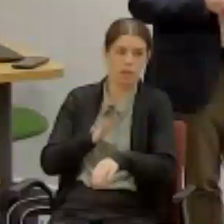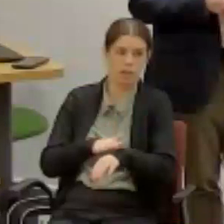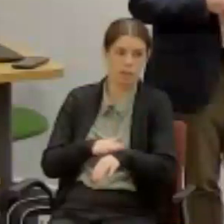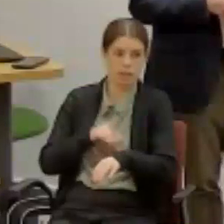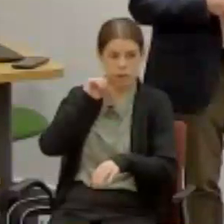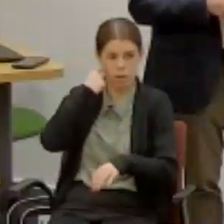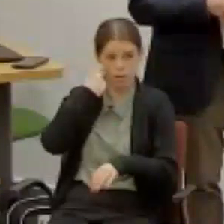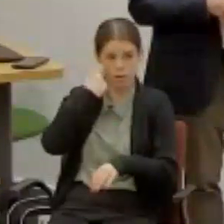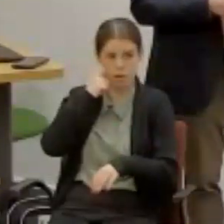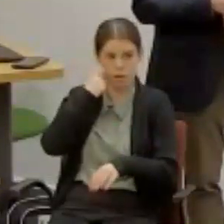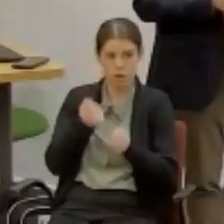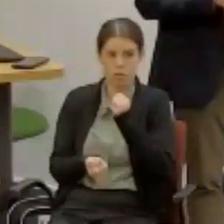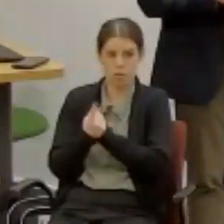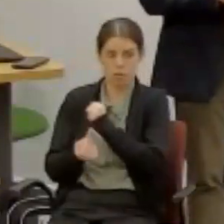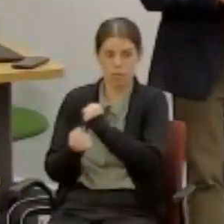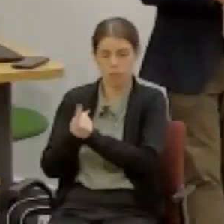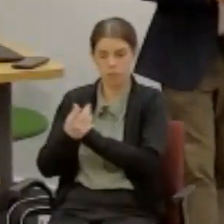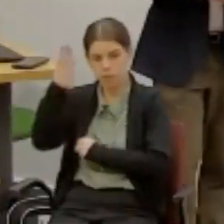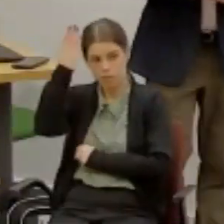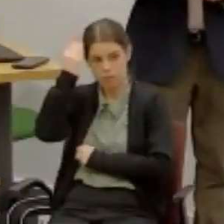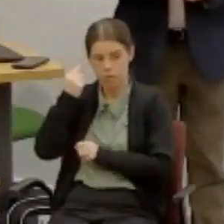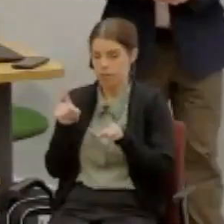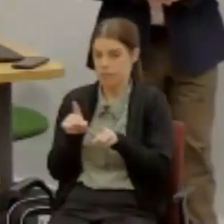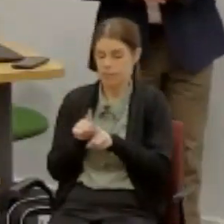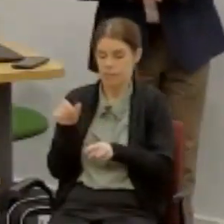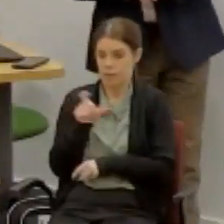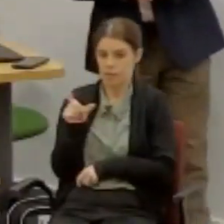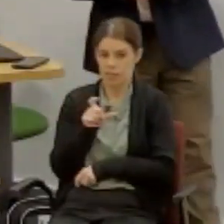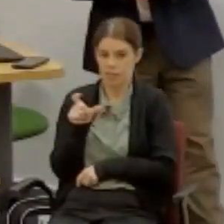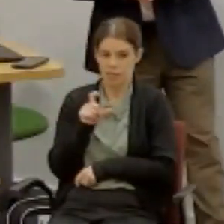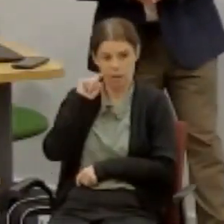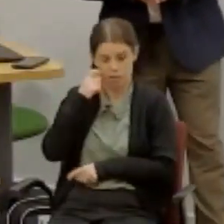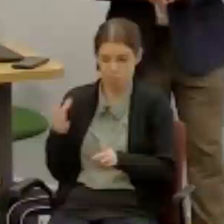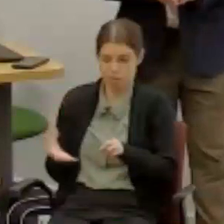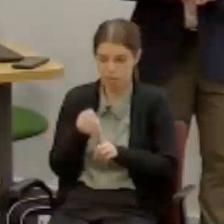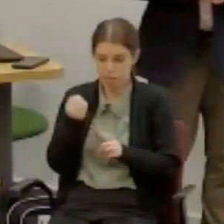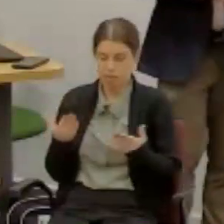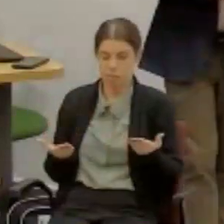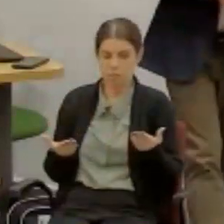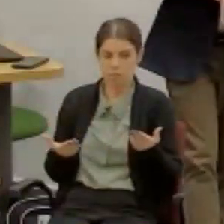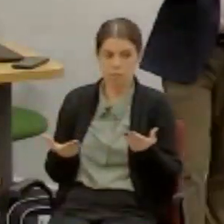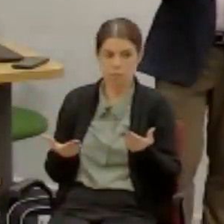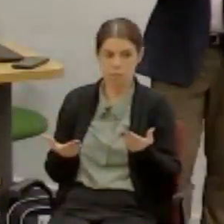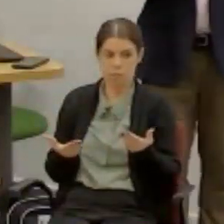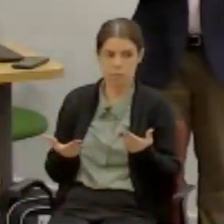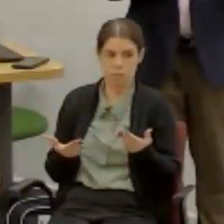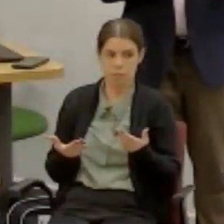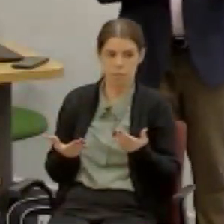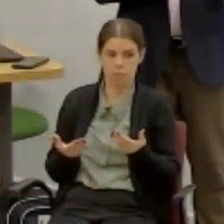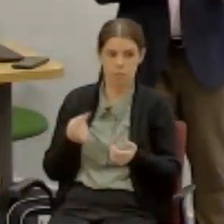You're going to get a dementia, anyway. Is that like cancer that if mutations come in eventually going to get it conceptually,